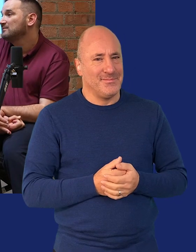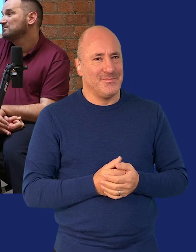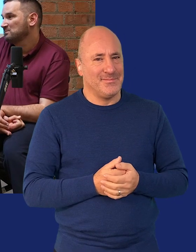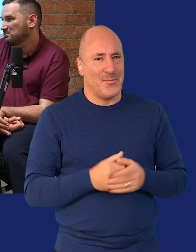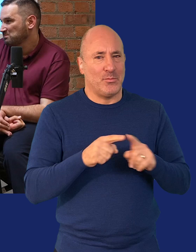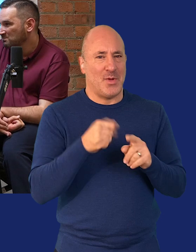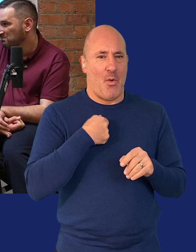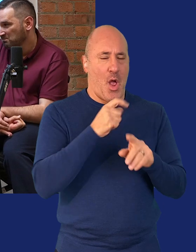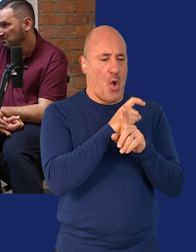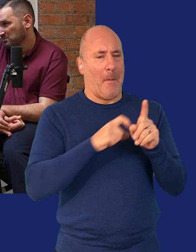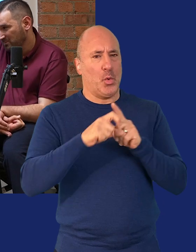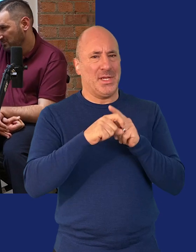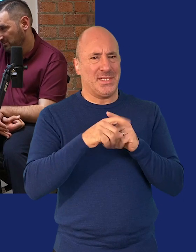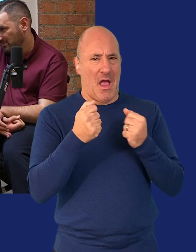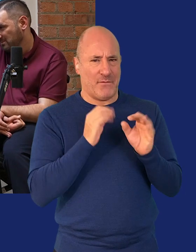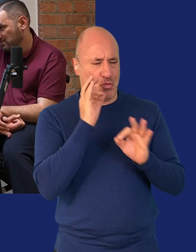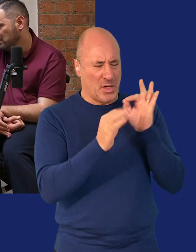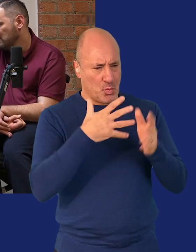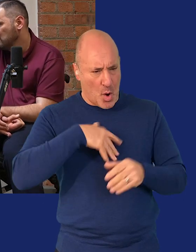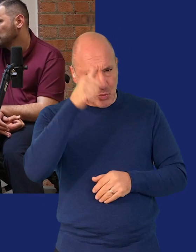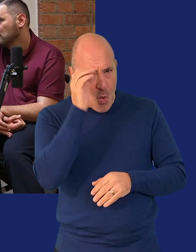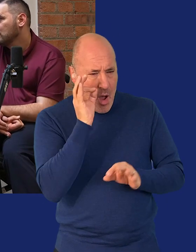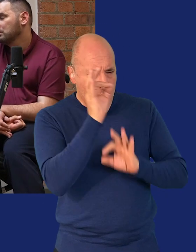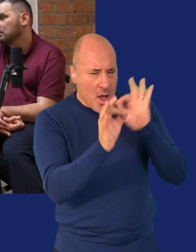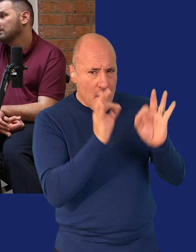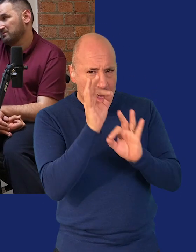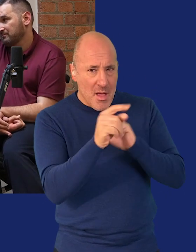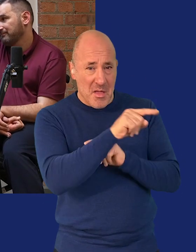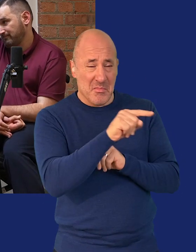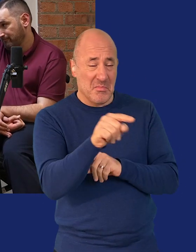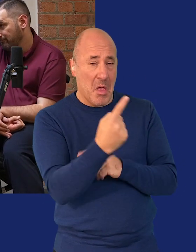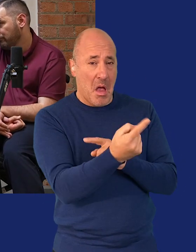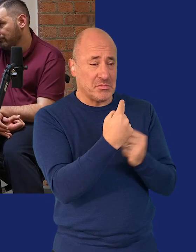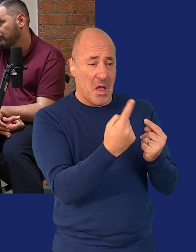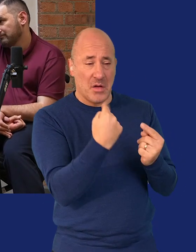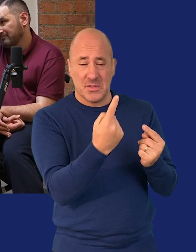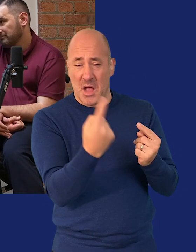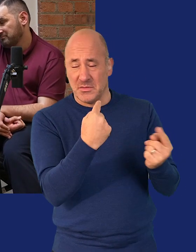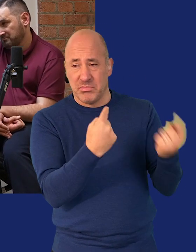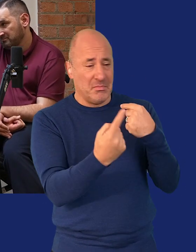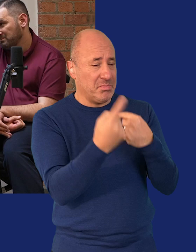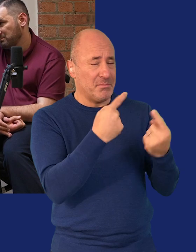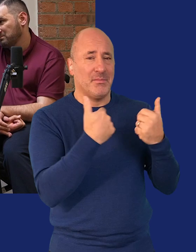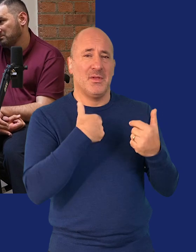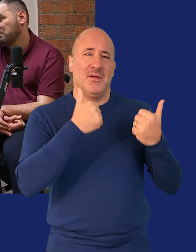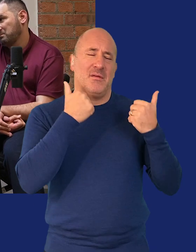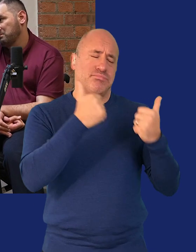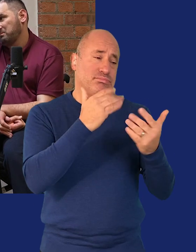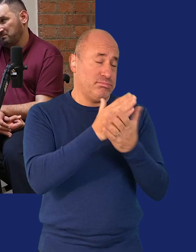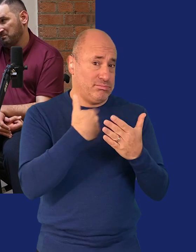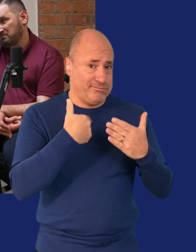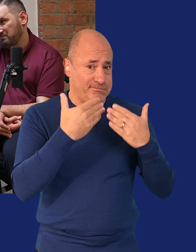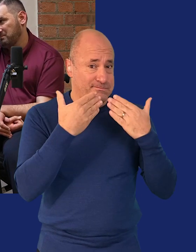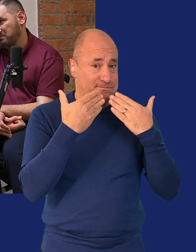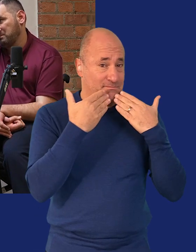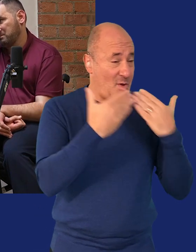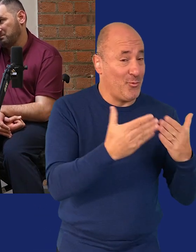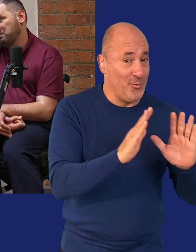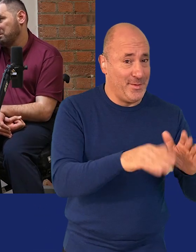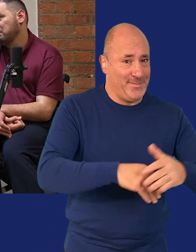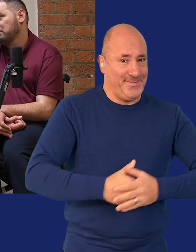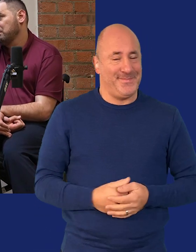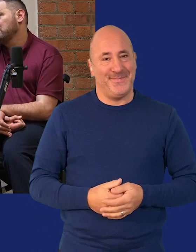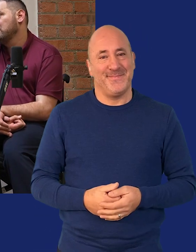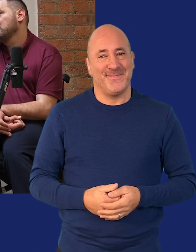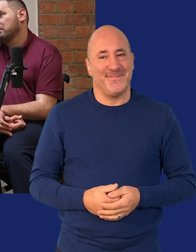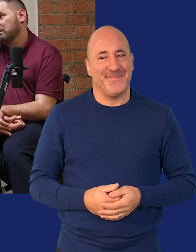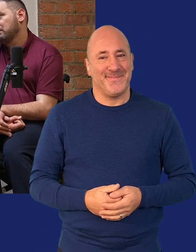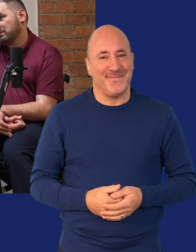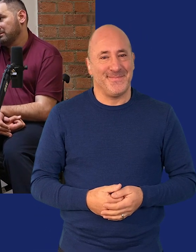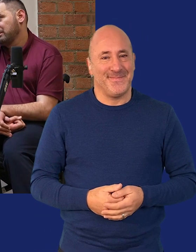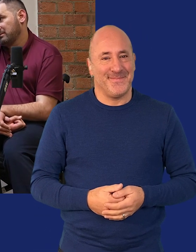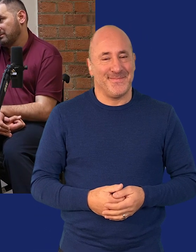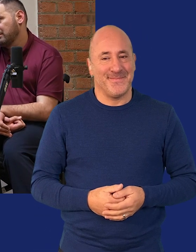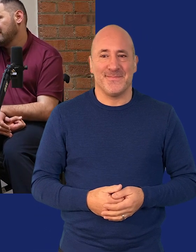you very much for coming on, like, and taking the time to answer the things